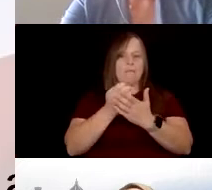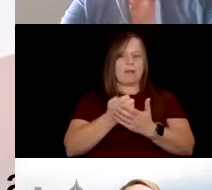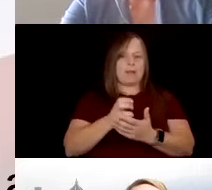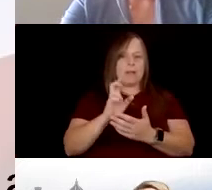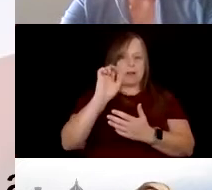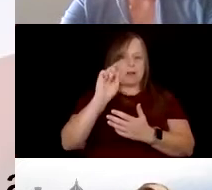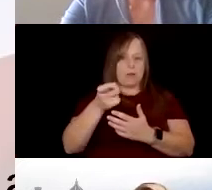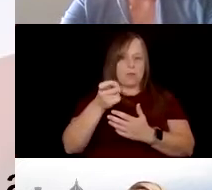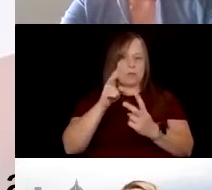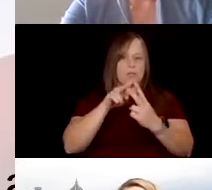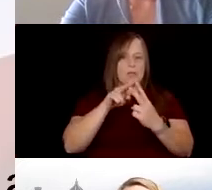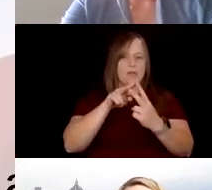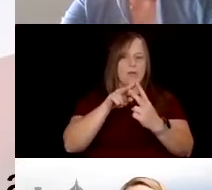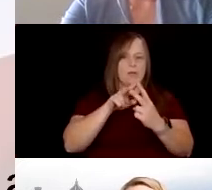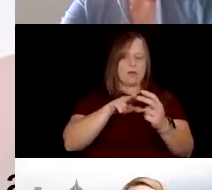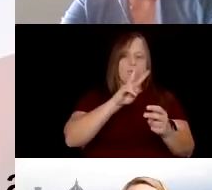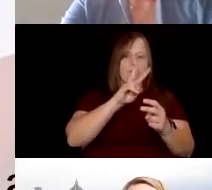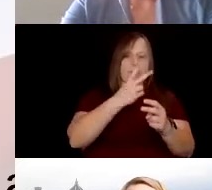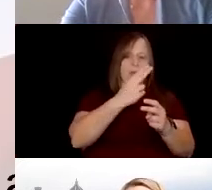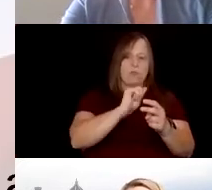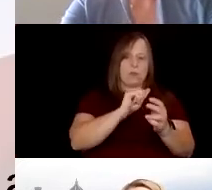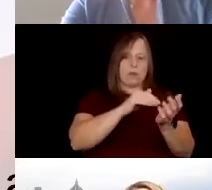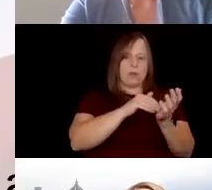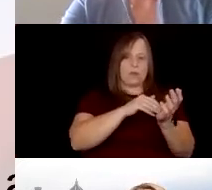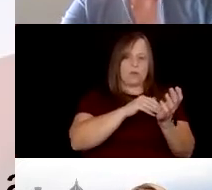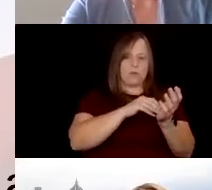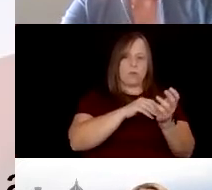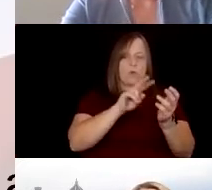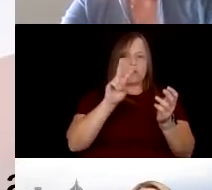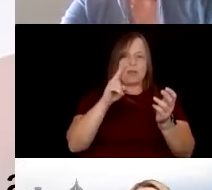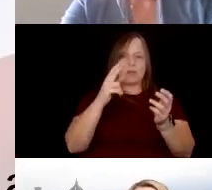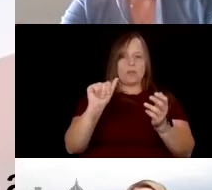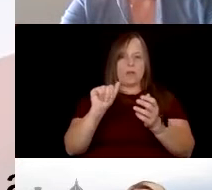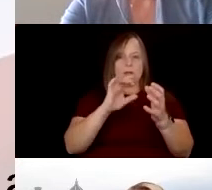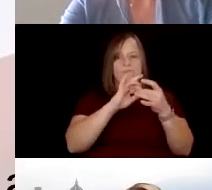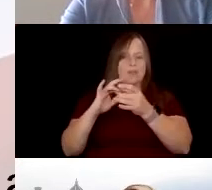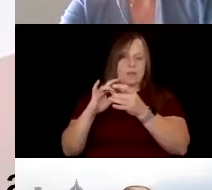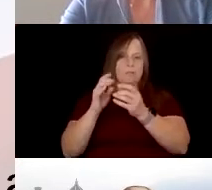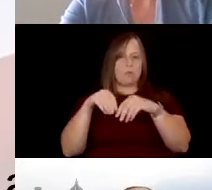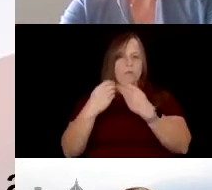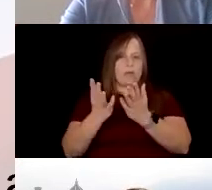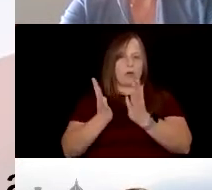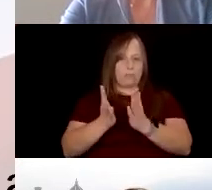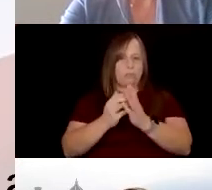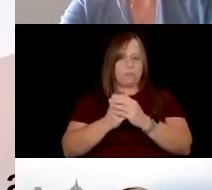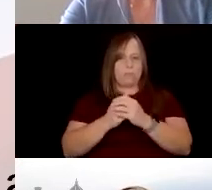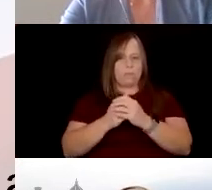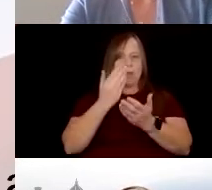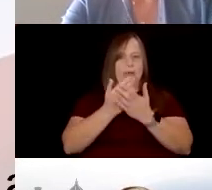either from a Veterans Health Administration doctor or a VHA-affiliated provider. And you're gonna need evidence, again,